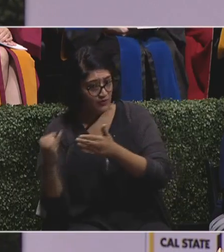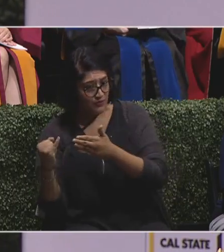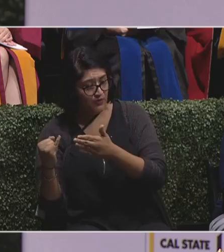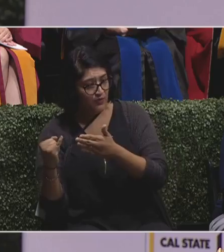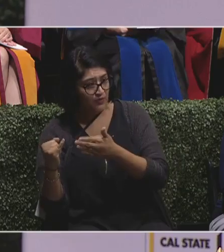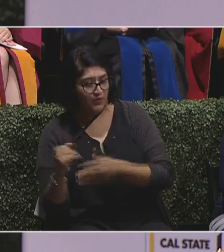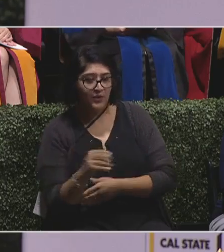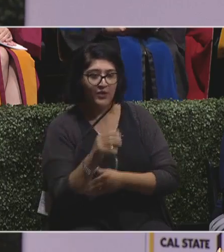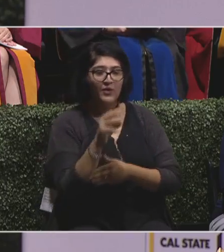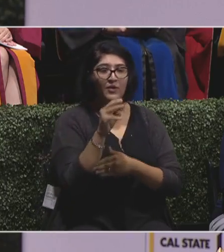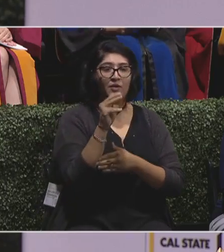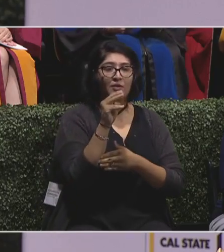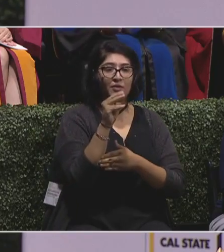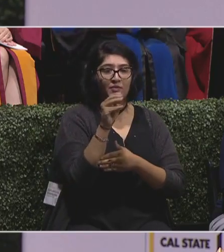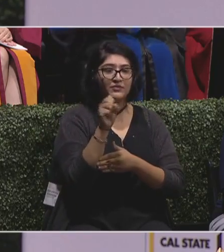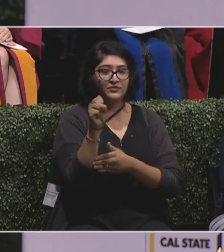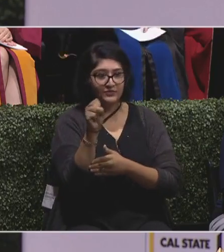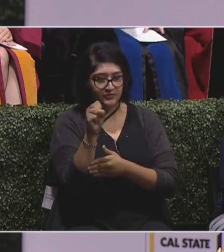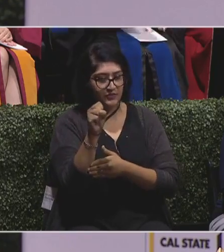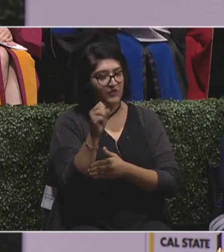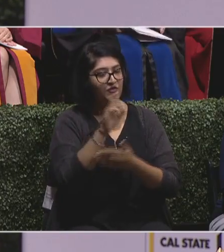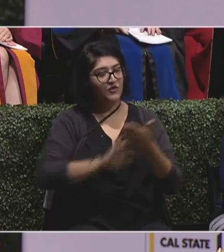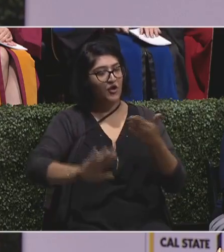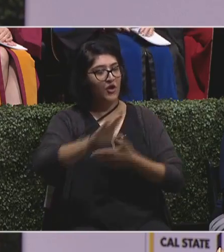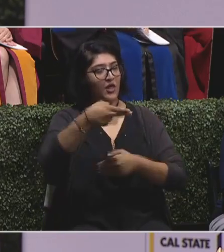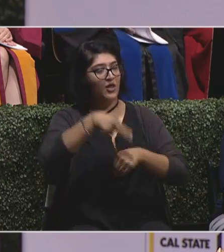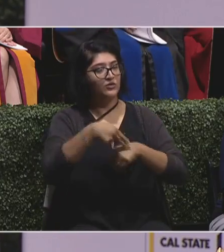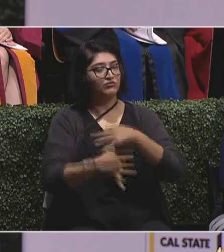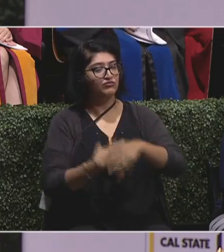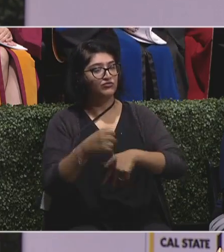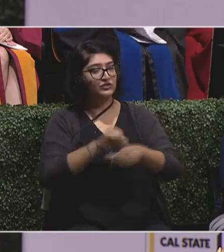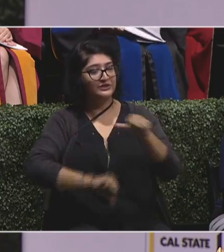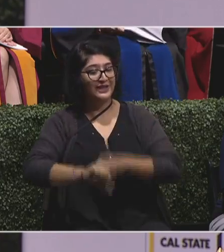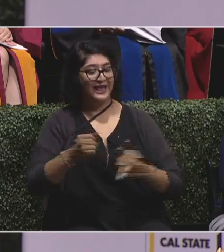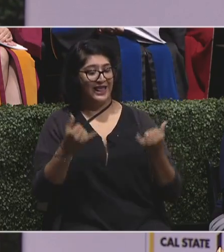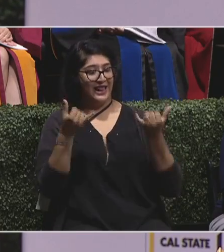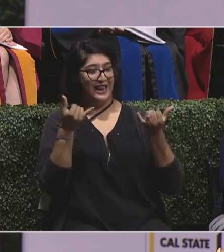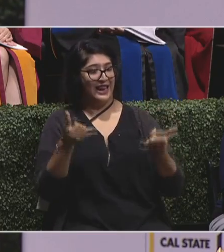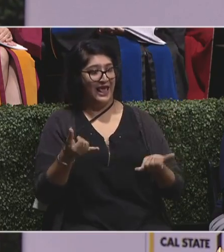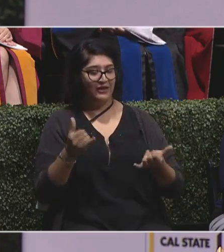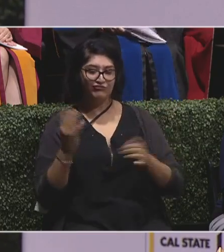WHO TAUGHT THEM. >> THE RECIPIENTS OF THE MASTERS